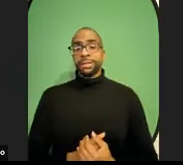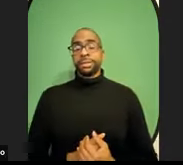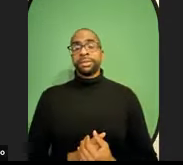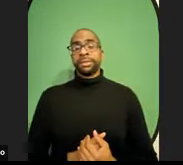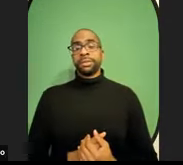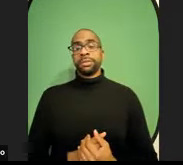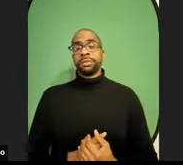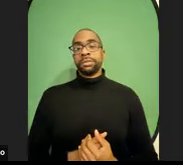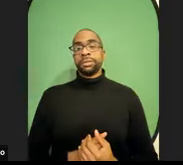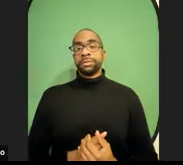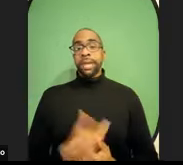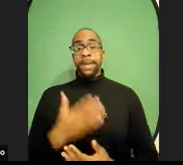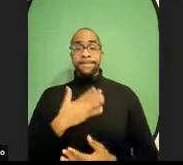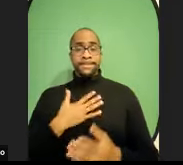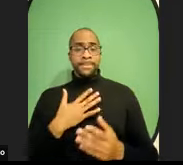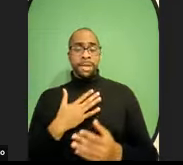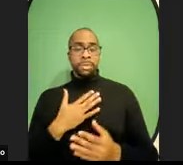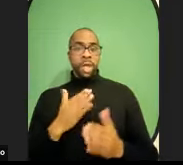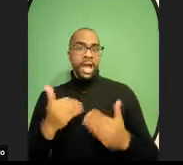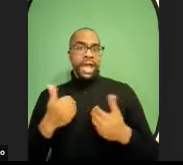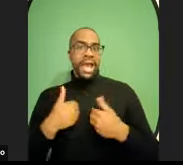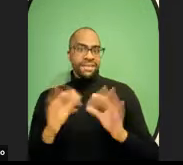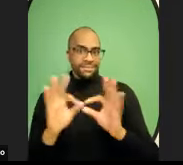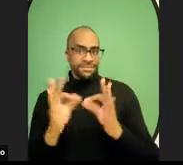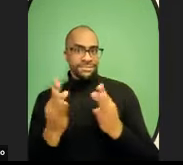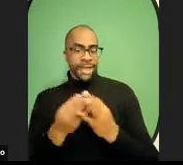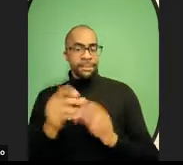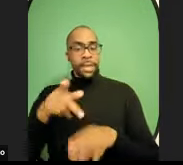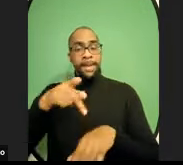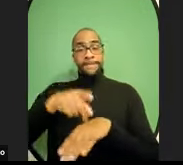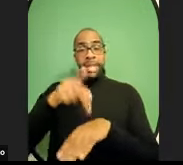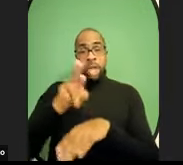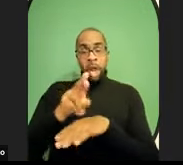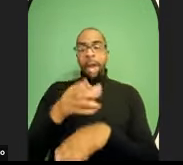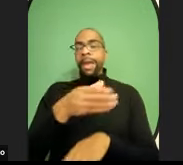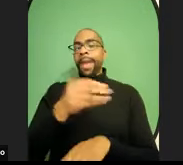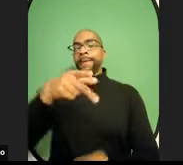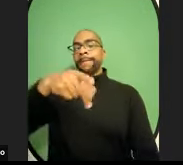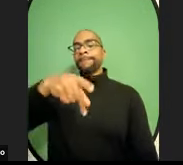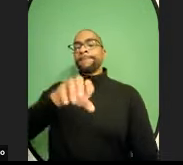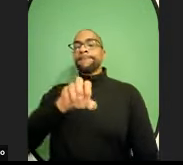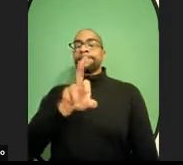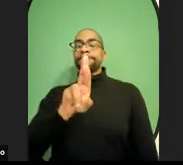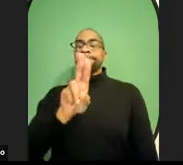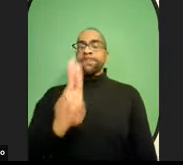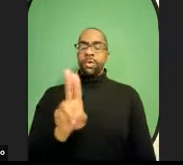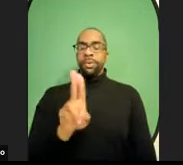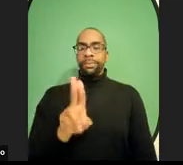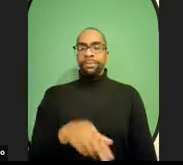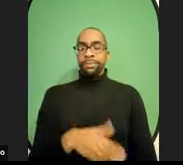what I've done personally it what I've done personally is my you. know I have family in Puerto Rico and I have family and my husband I have family and my husband's